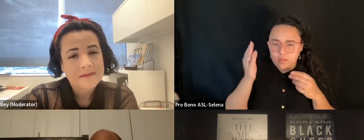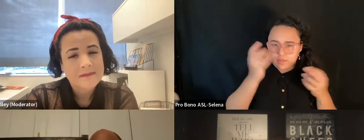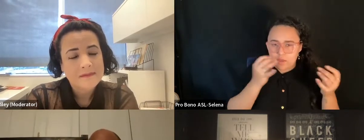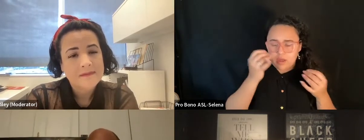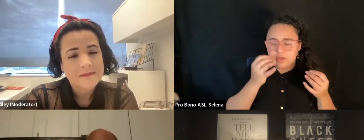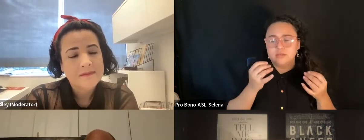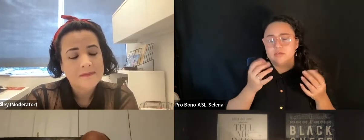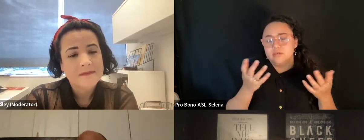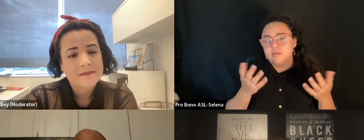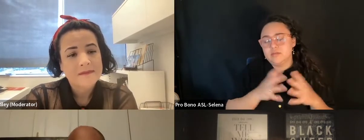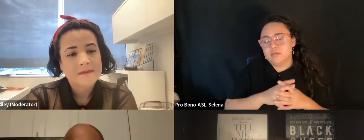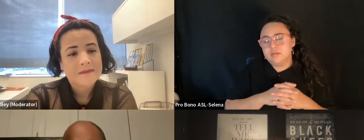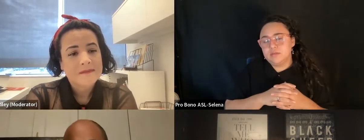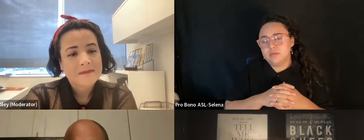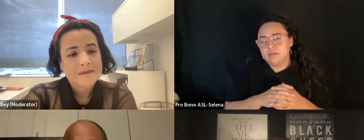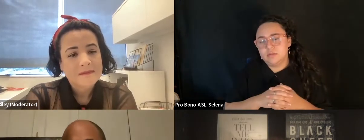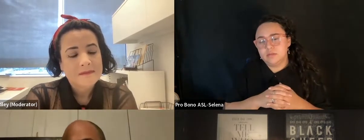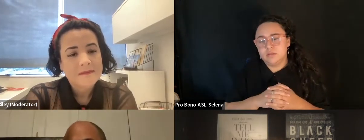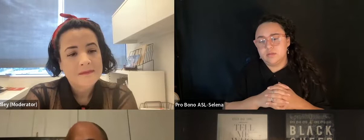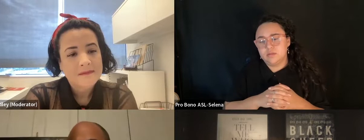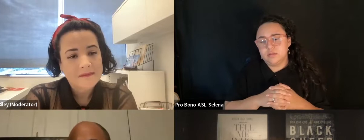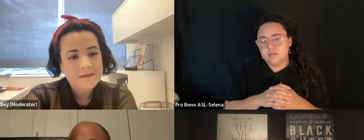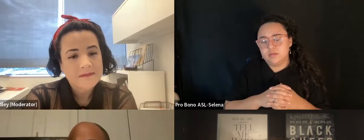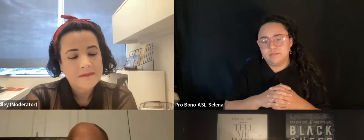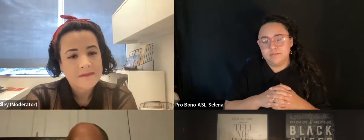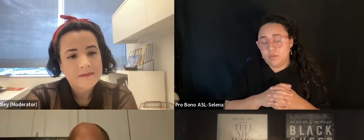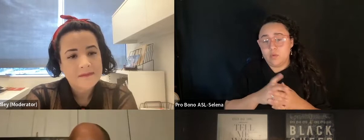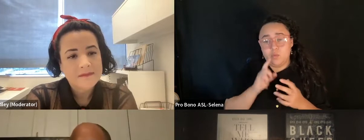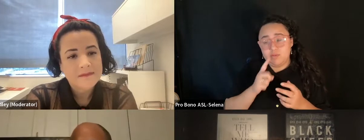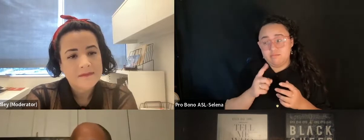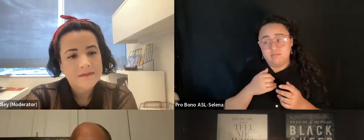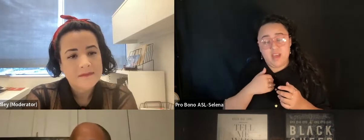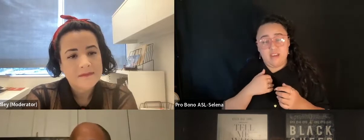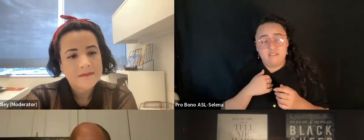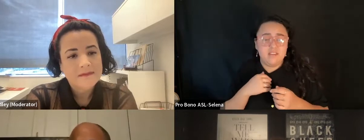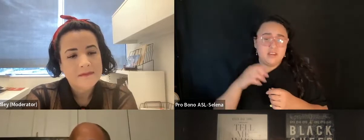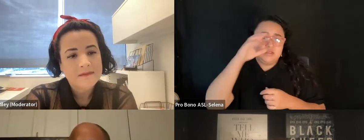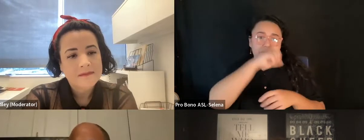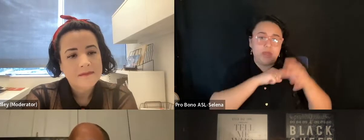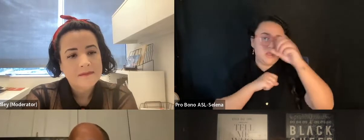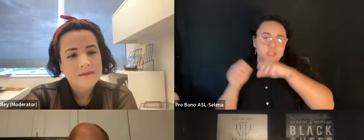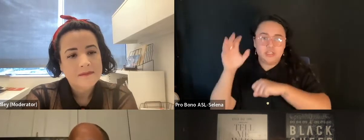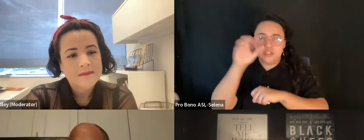And I guess I just always felt with Diana's story in particular, the part of the story that was more